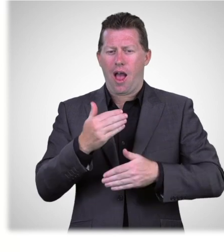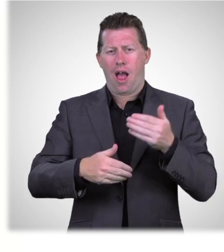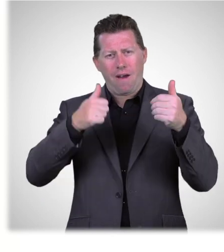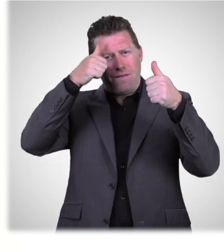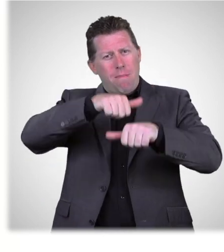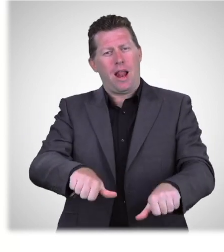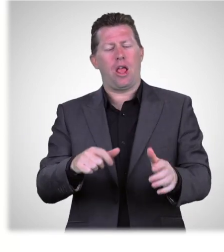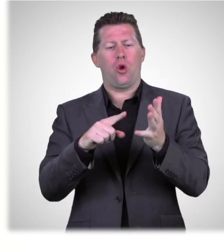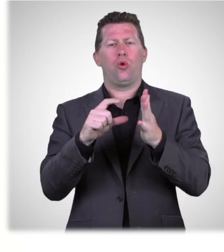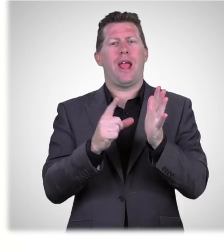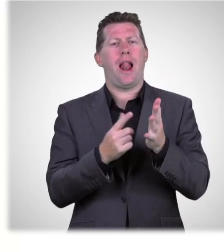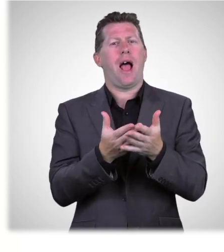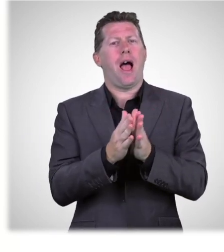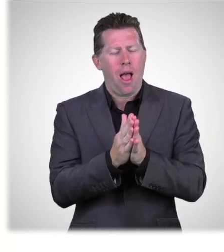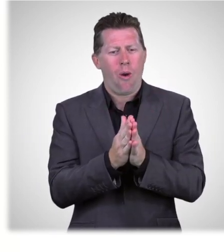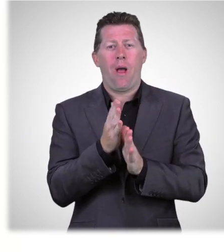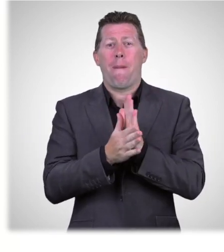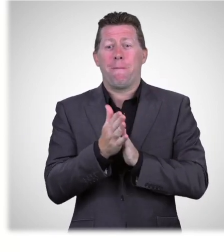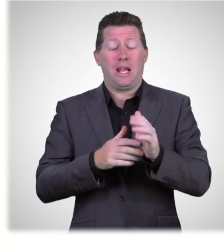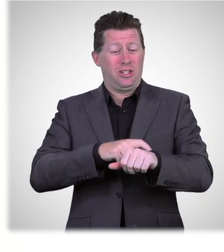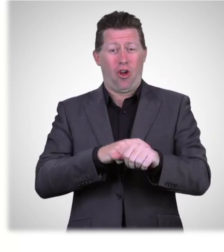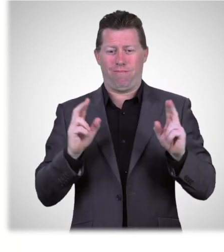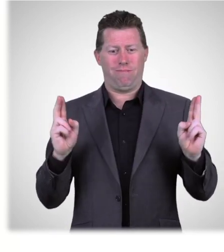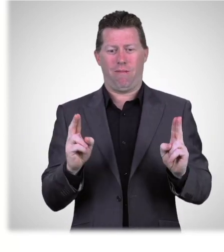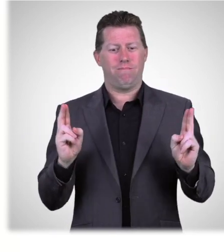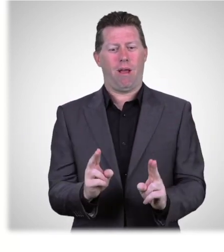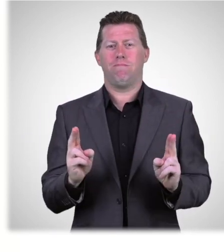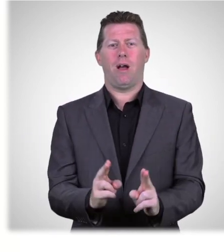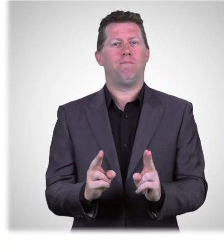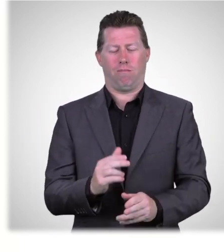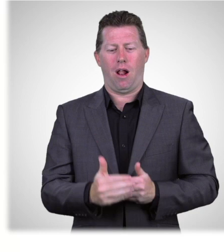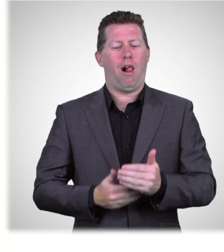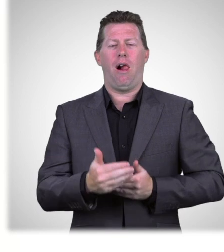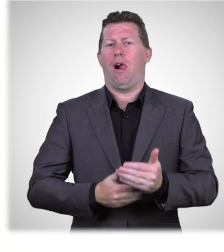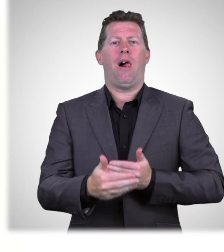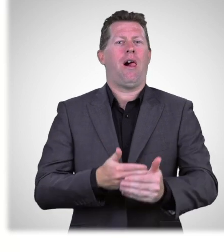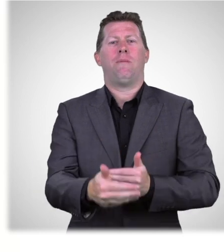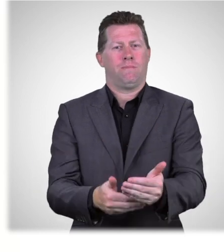become with the guidelines, so it takes less and less time as time goes on.